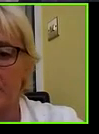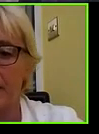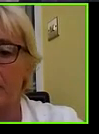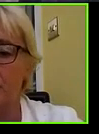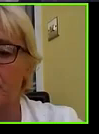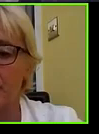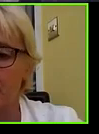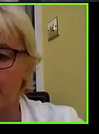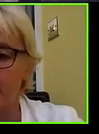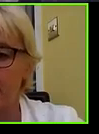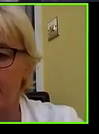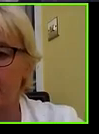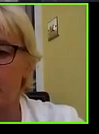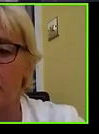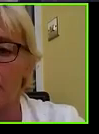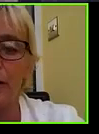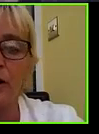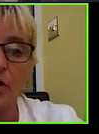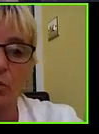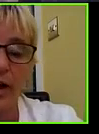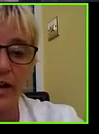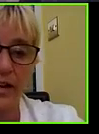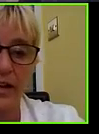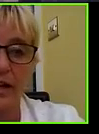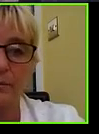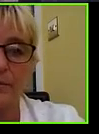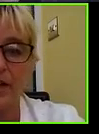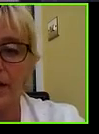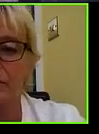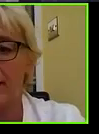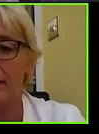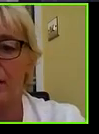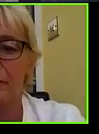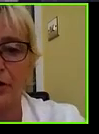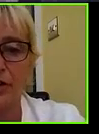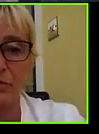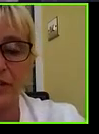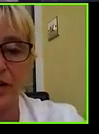be on special leave until a point when they are furnished with the